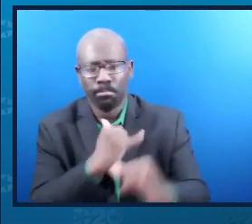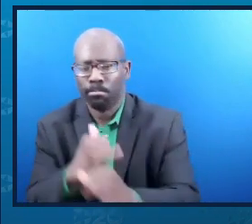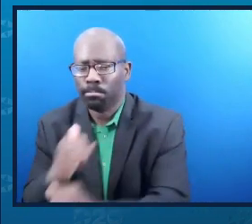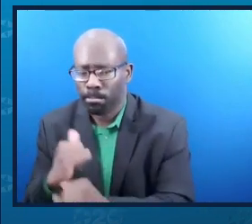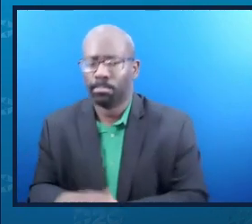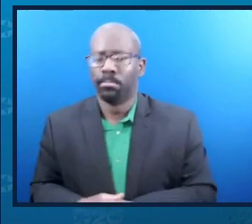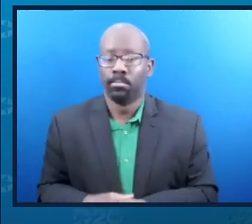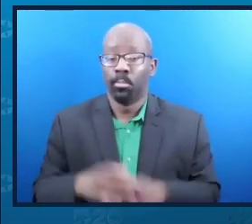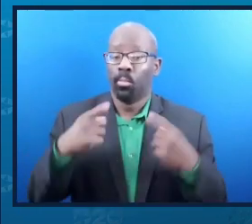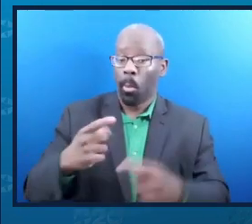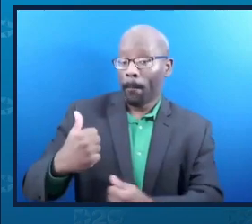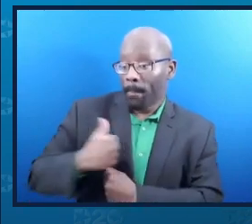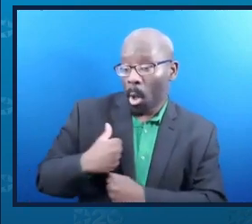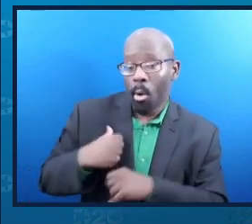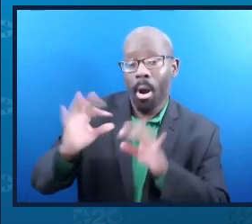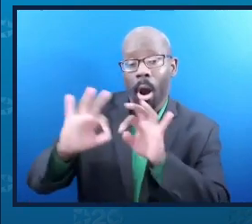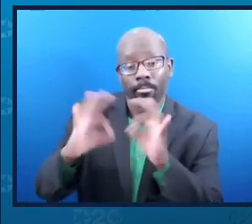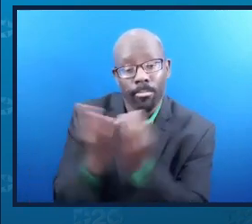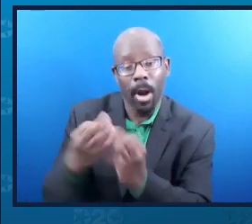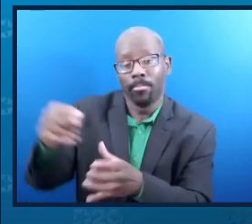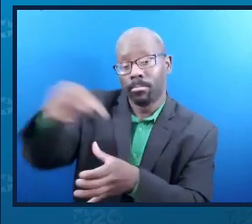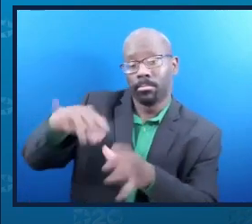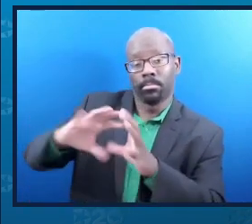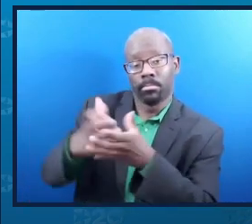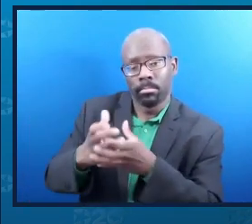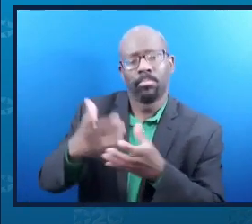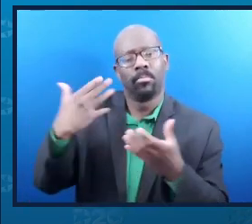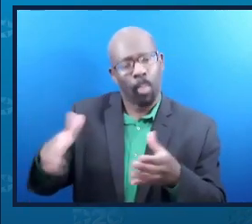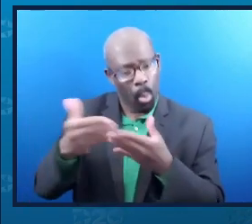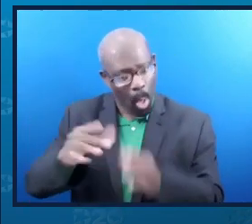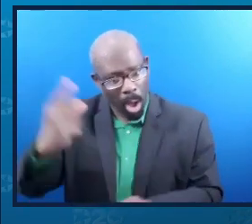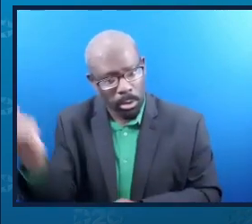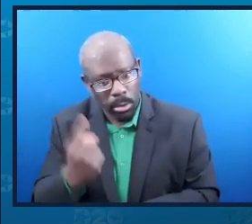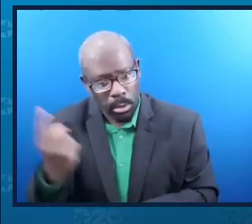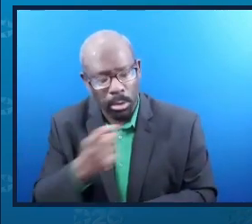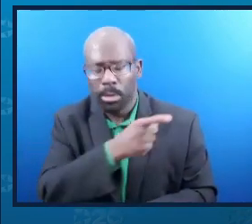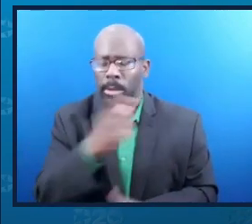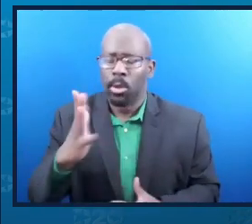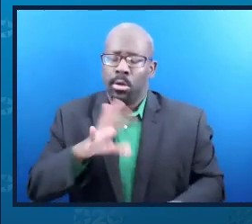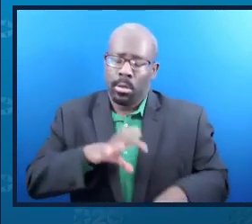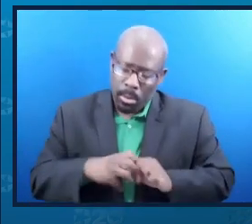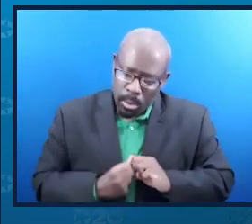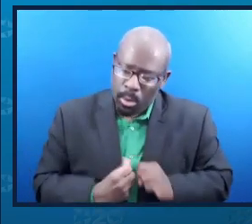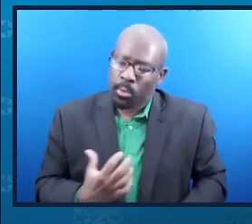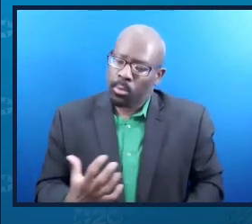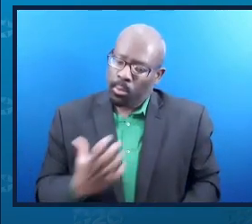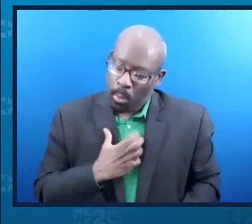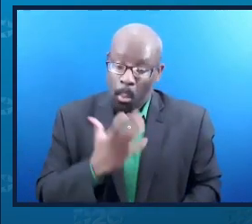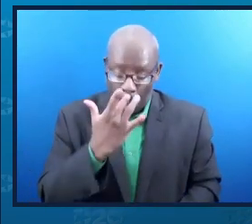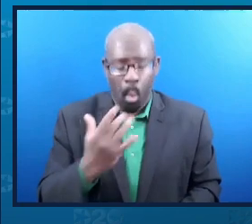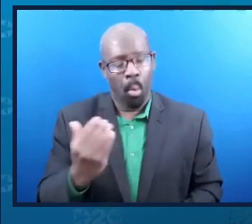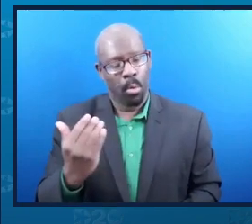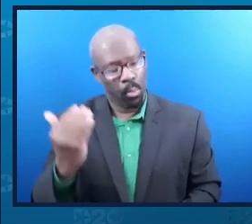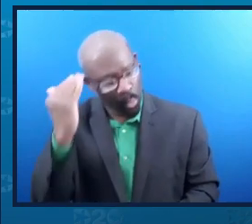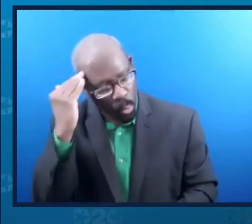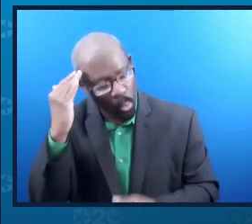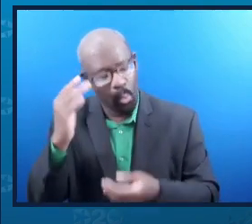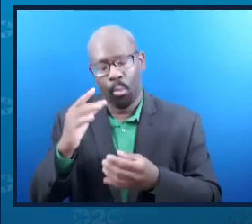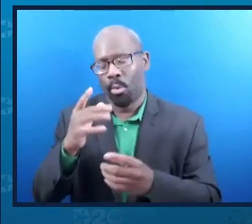SOLLIER, SOMEBODY WHOSE FAITH HAS ENDURED THE HARDEST LOSS THERE IS.